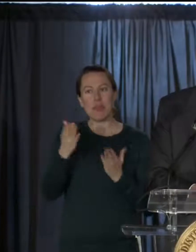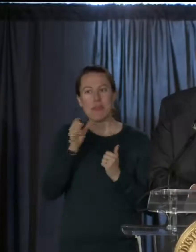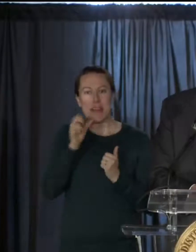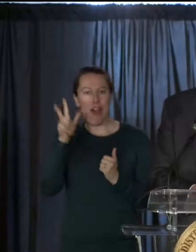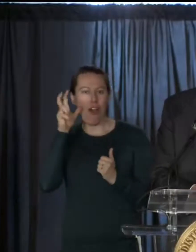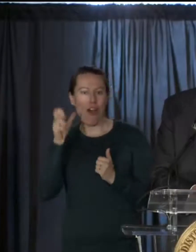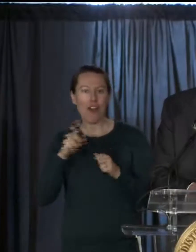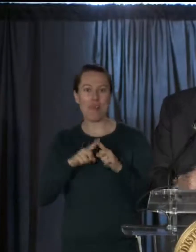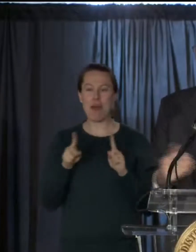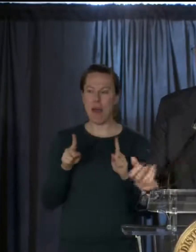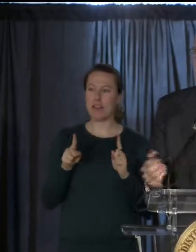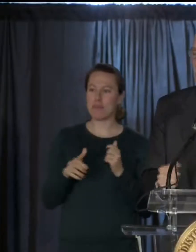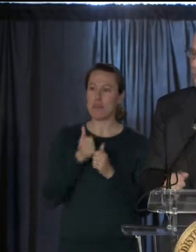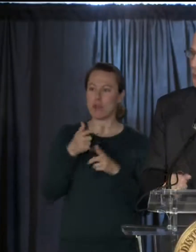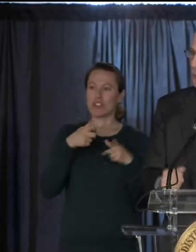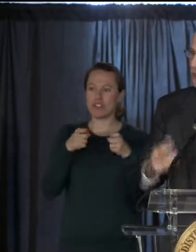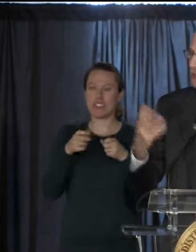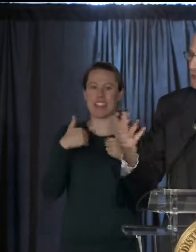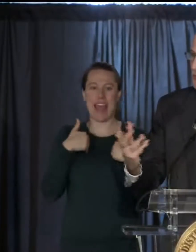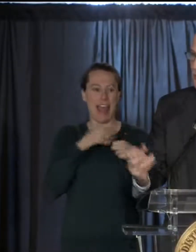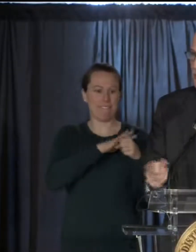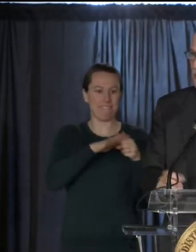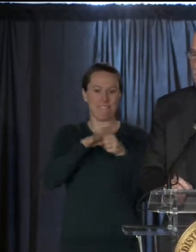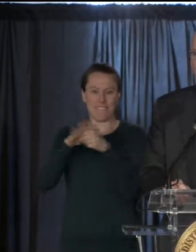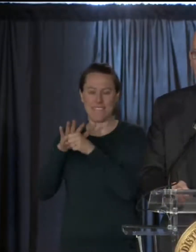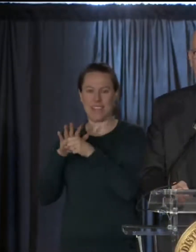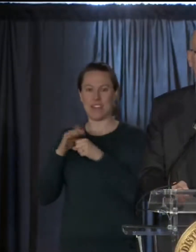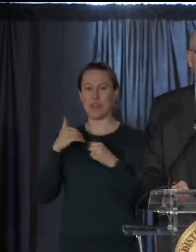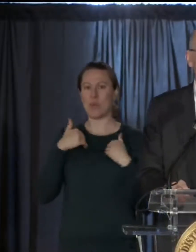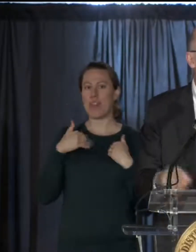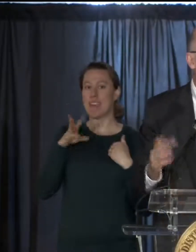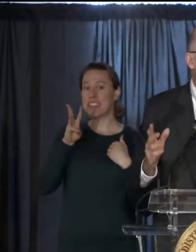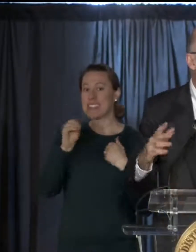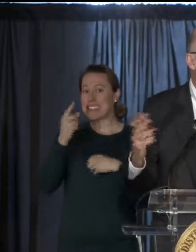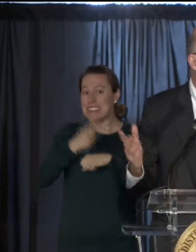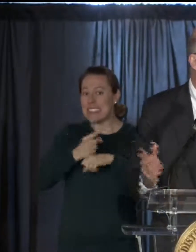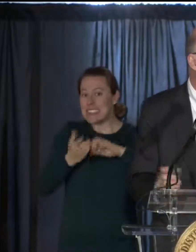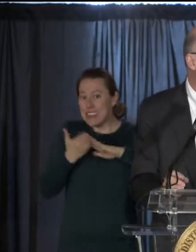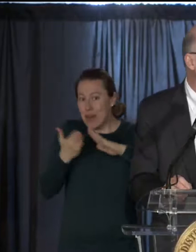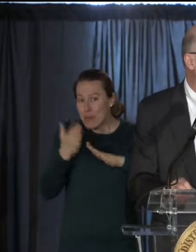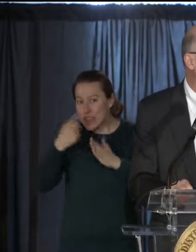JURISDICTIONS AND WE HAVE RESERVES APPROACHING 60 DAYS OPERATING COSTS. I MEAN VERY FEW JURISDICTIONS